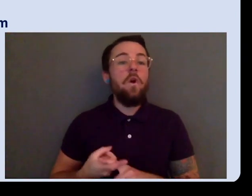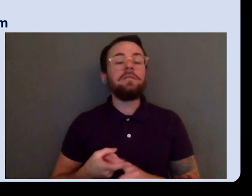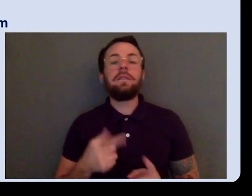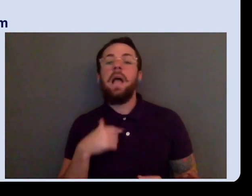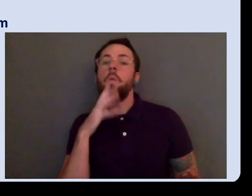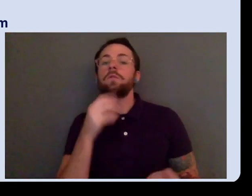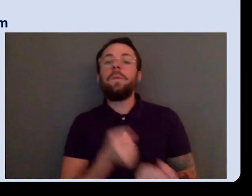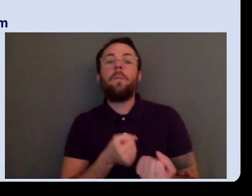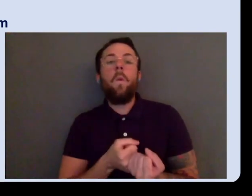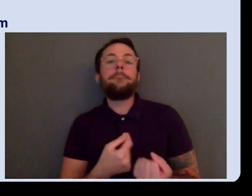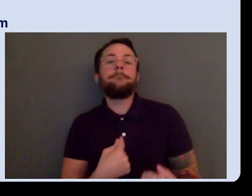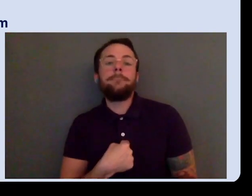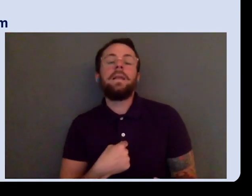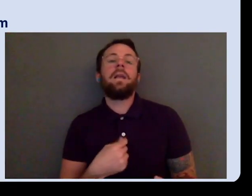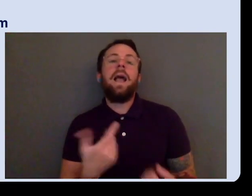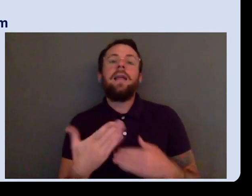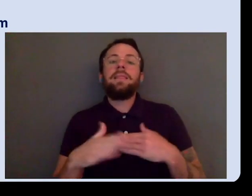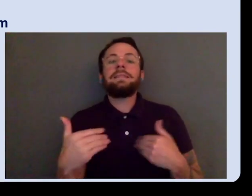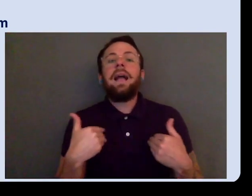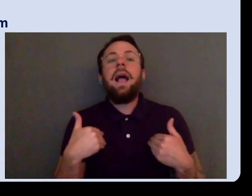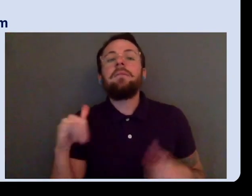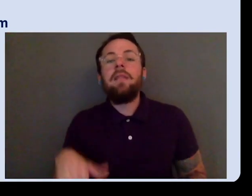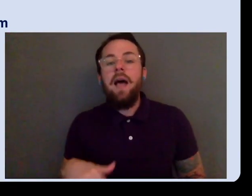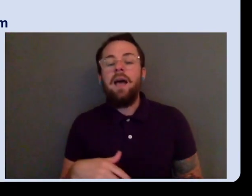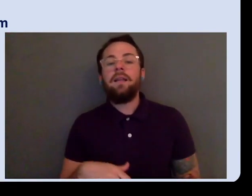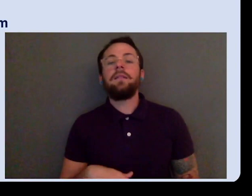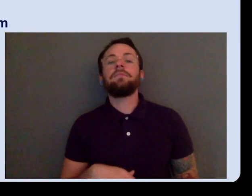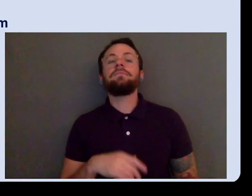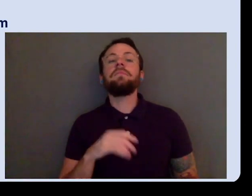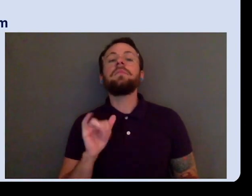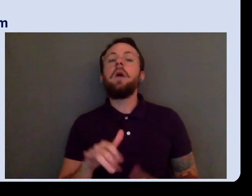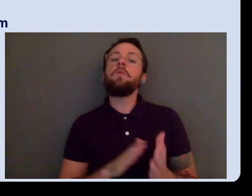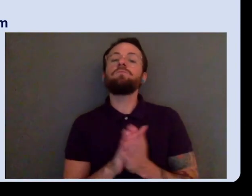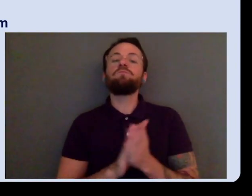At least the student can say, when go to school, it's all right. My teachers support me.